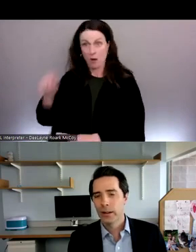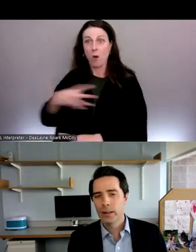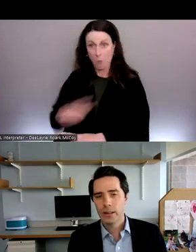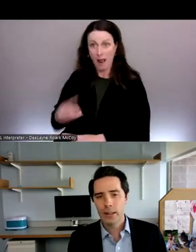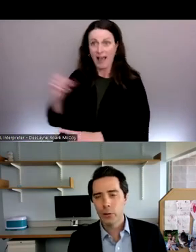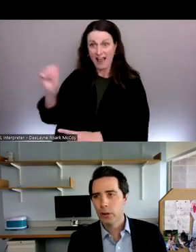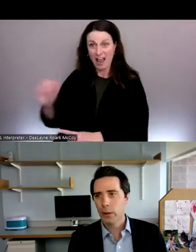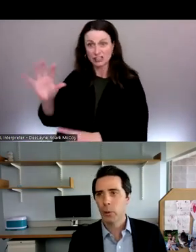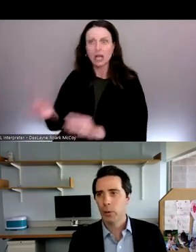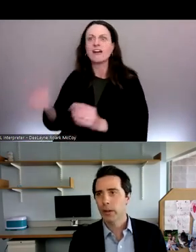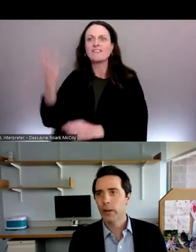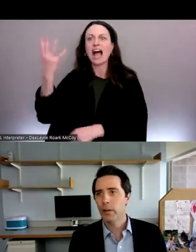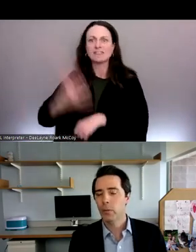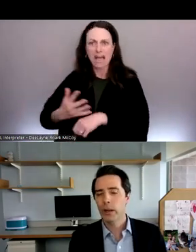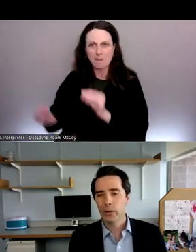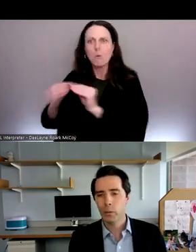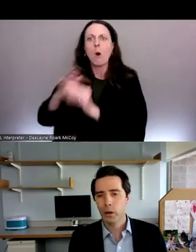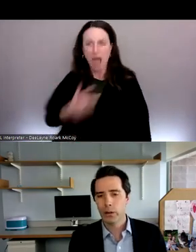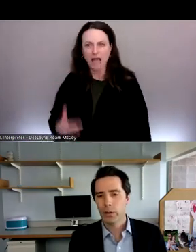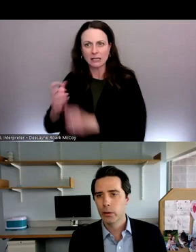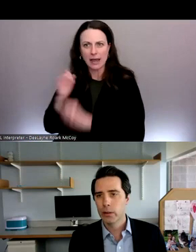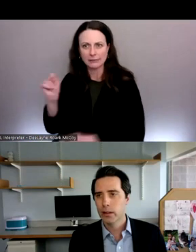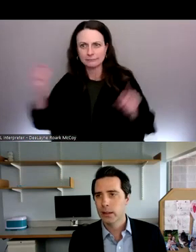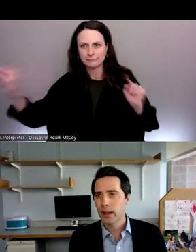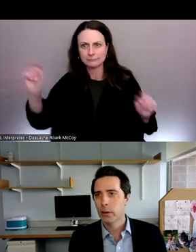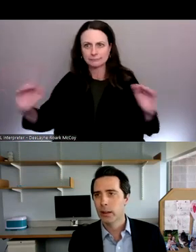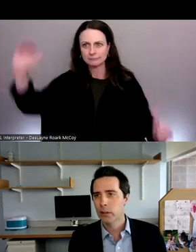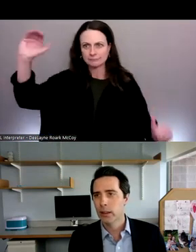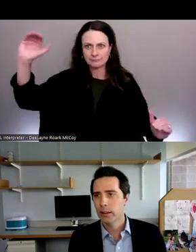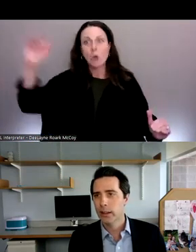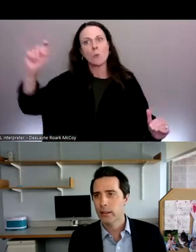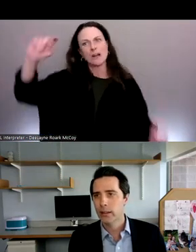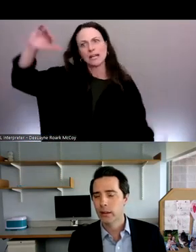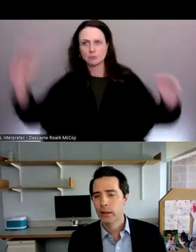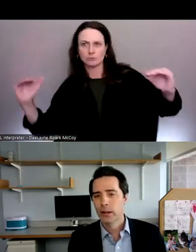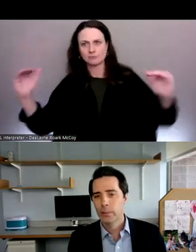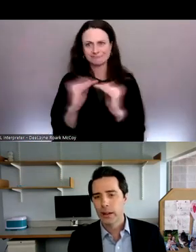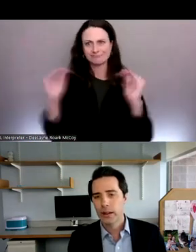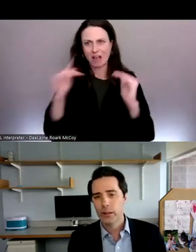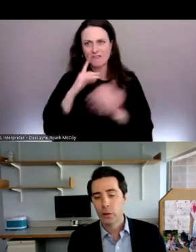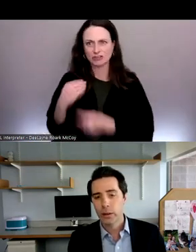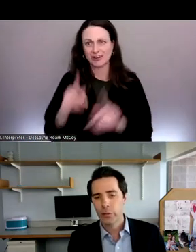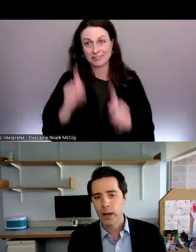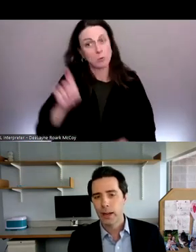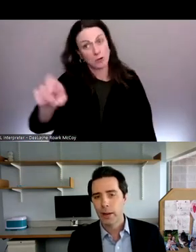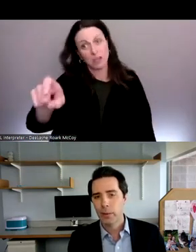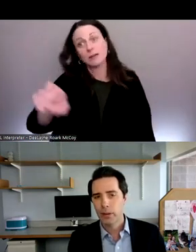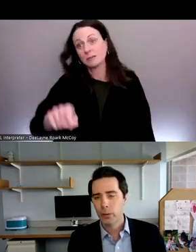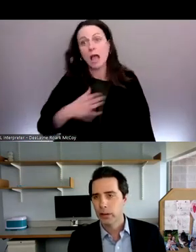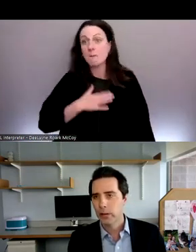this is hugely important that we work to reduce this inequity in genetic testing